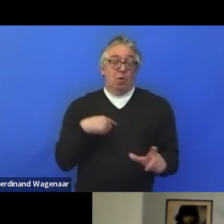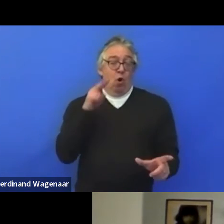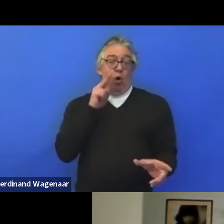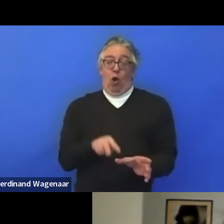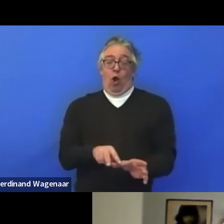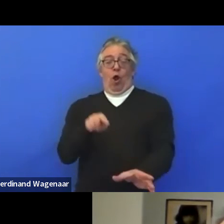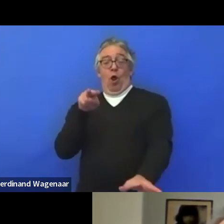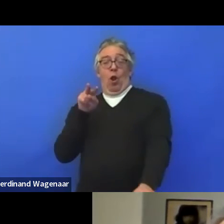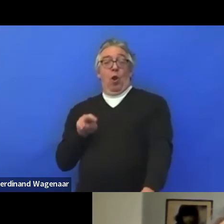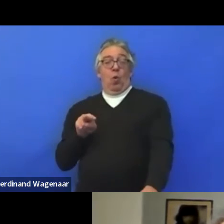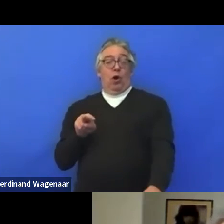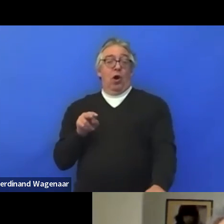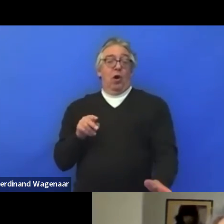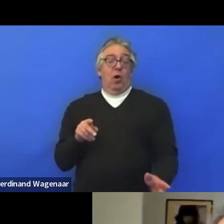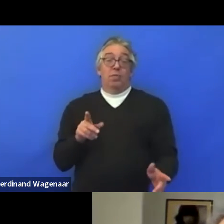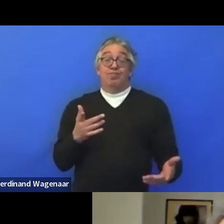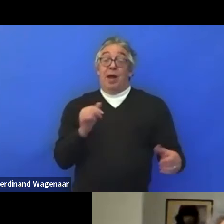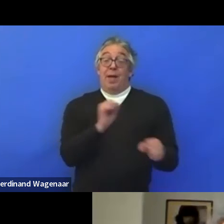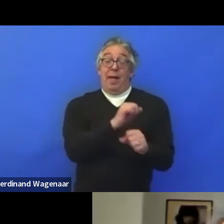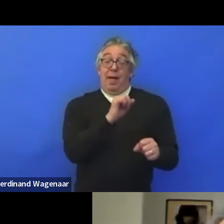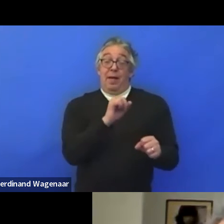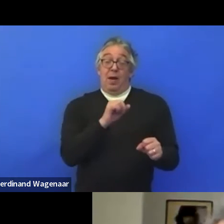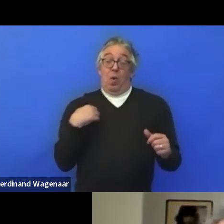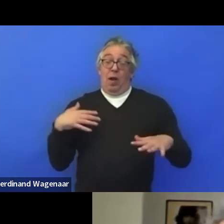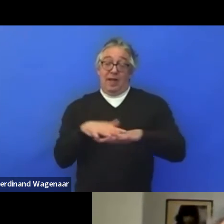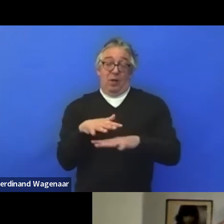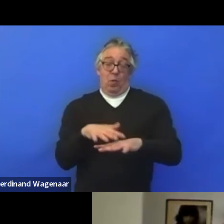That we have employers’ associations and chambers of commerce.